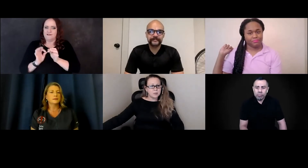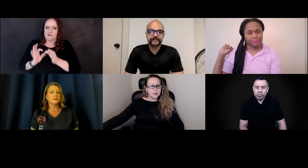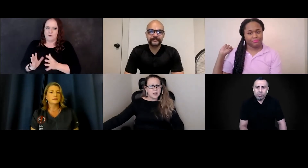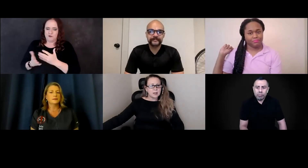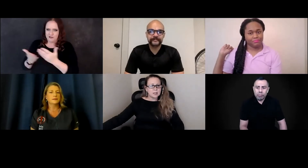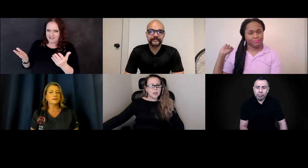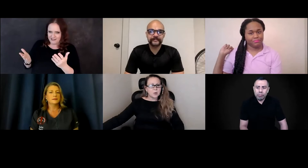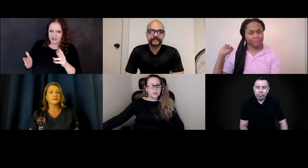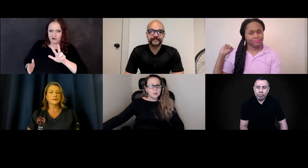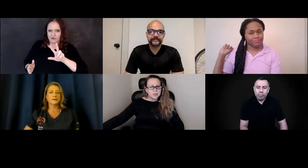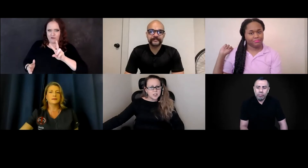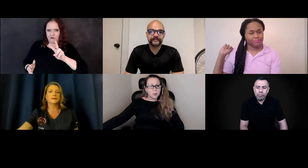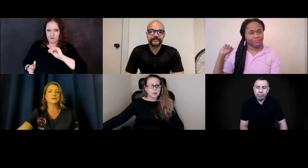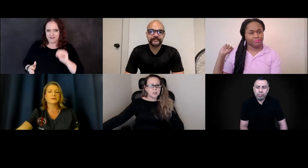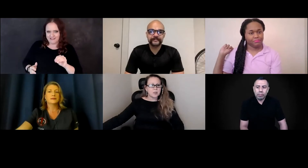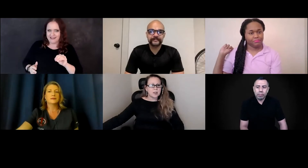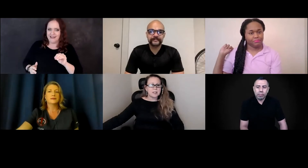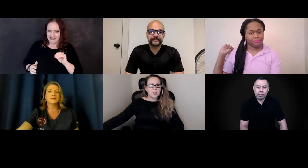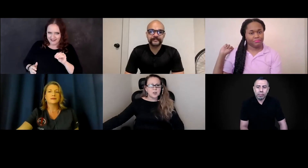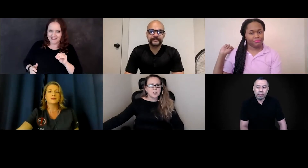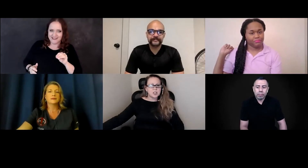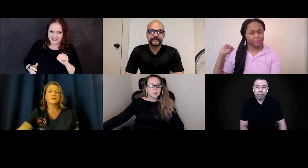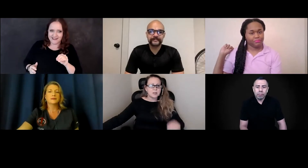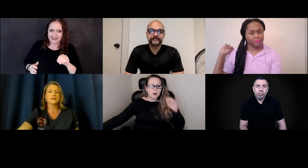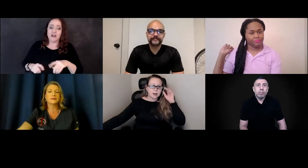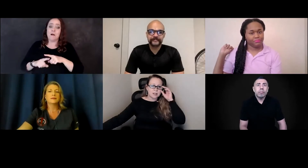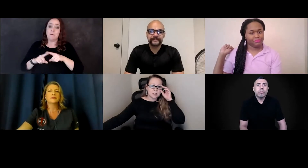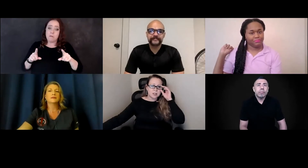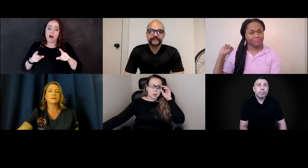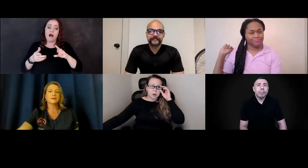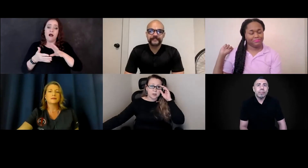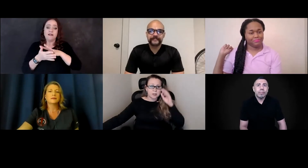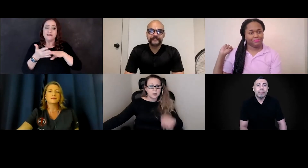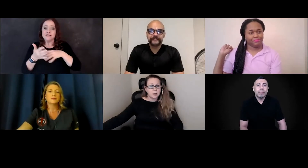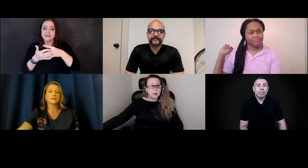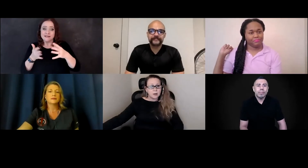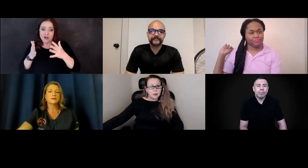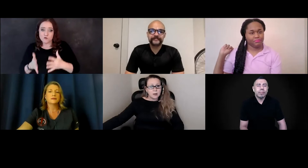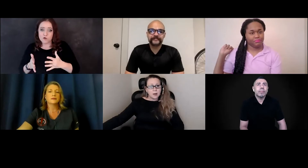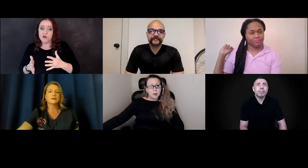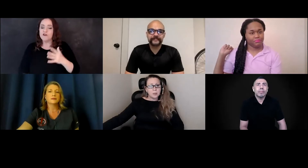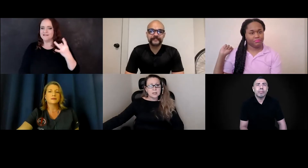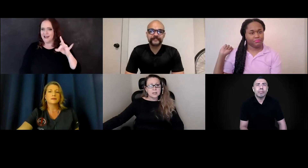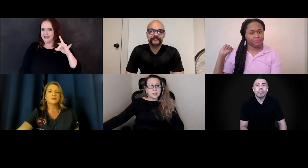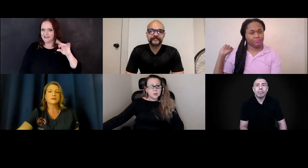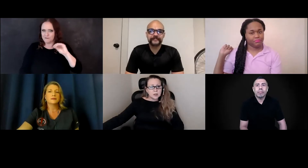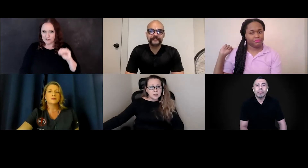Looks like we mostly have interpreters with us, 32% of the audience is interpreters.